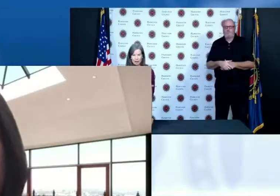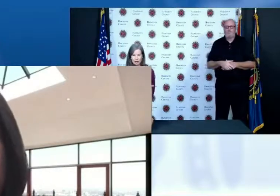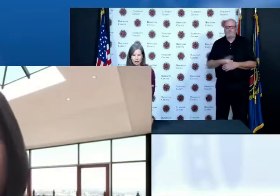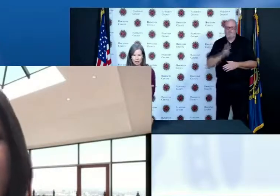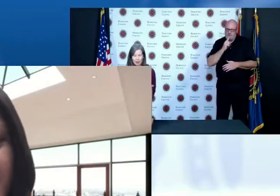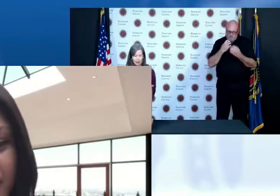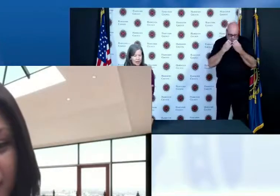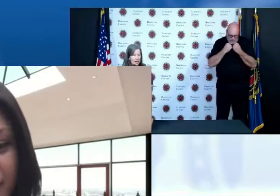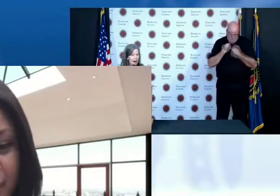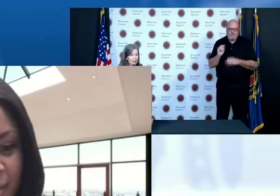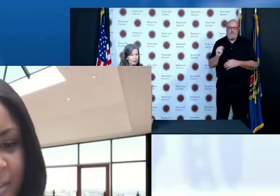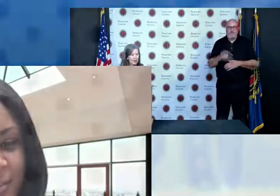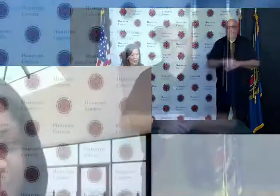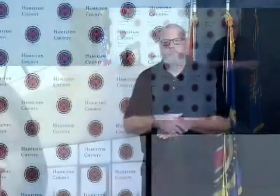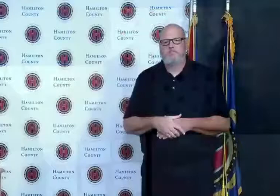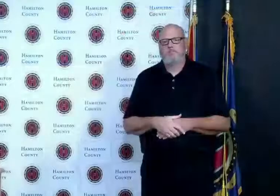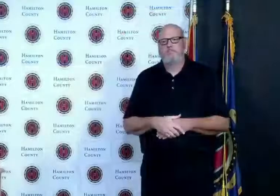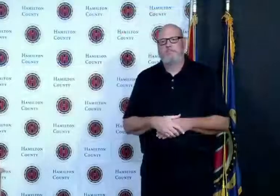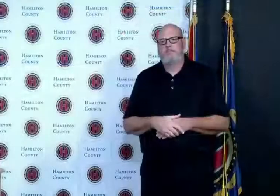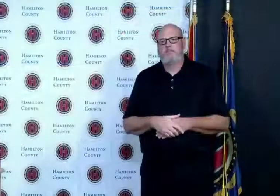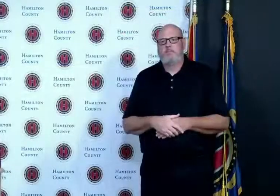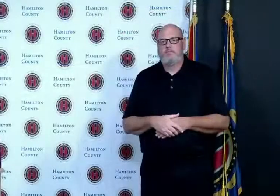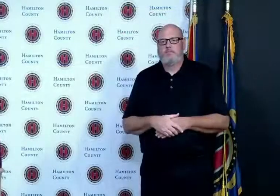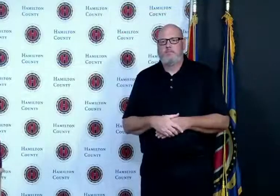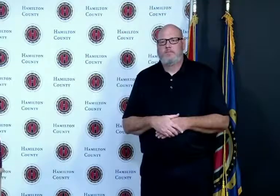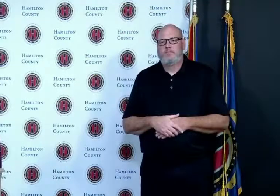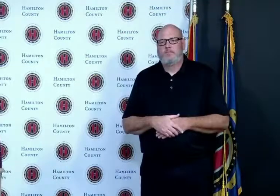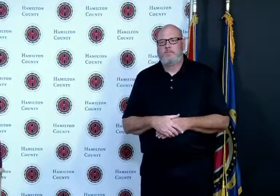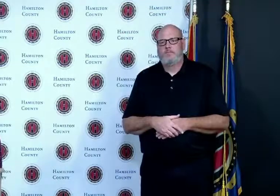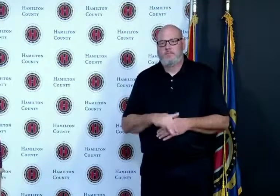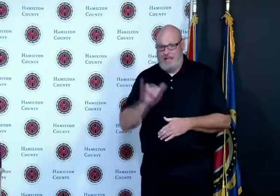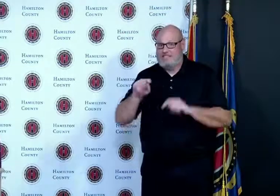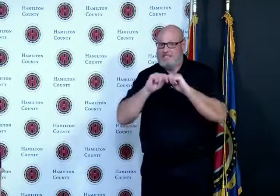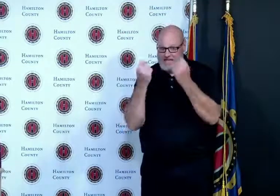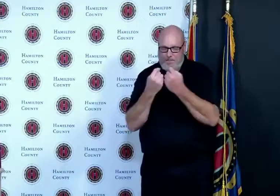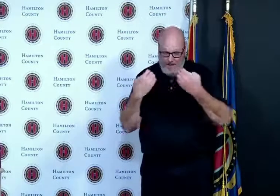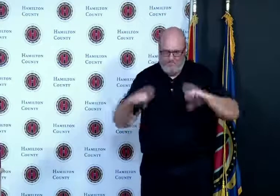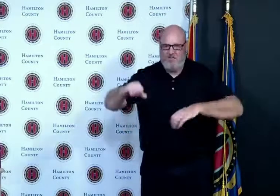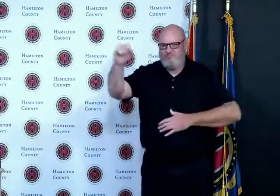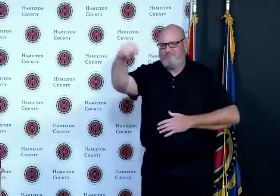know a team effort so yeah so there we go I said you know and I want to just highlight one